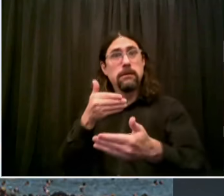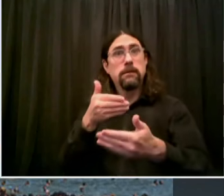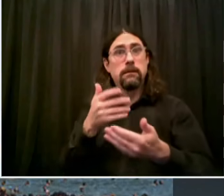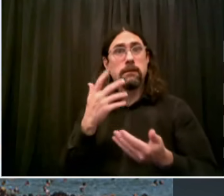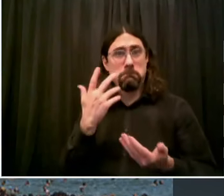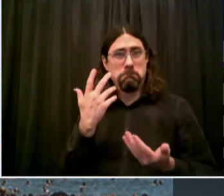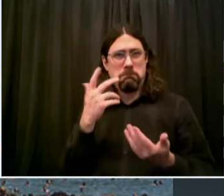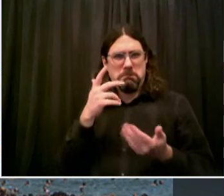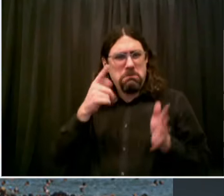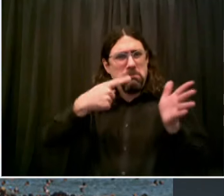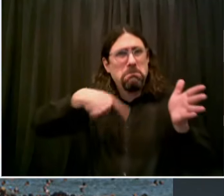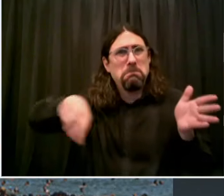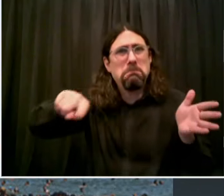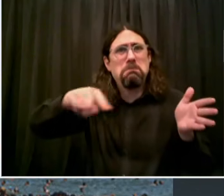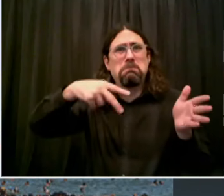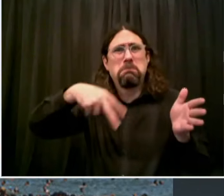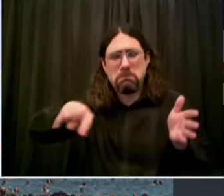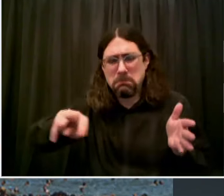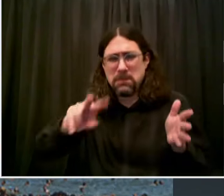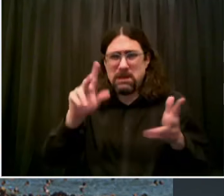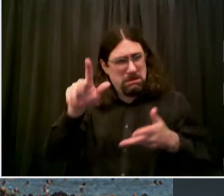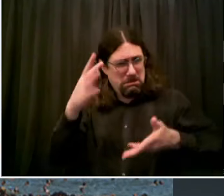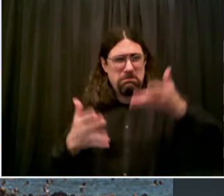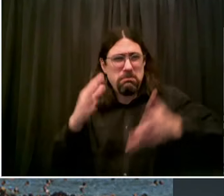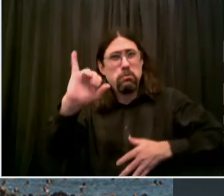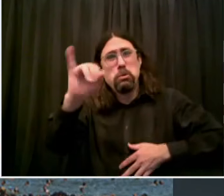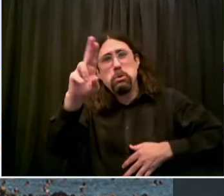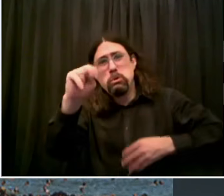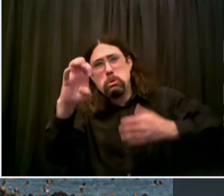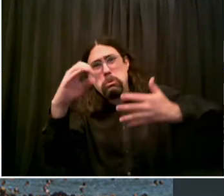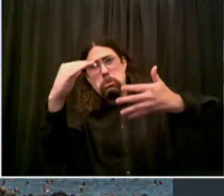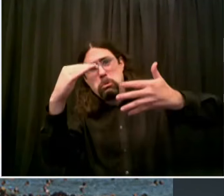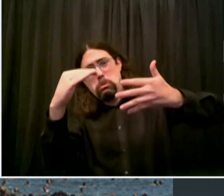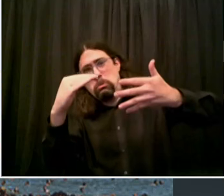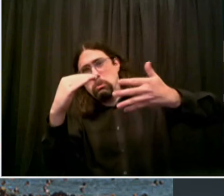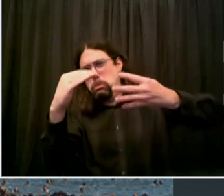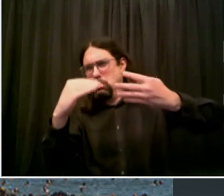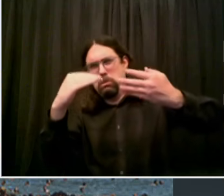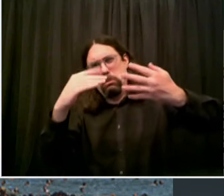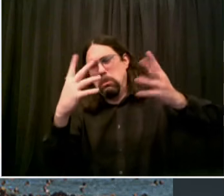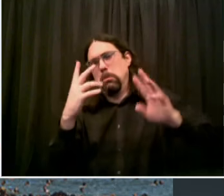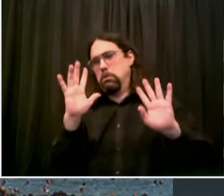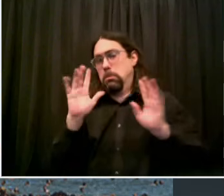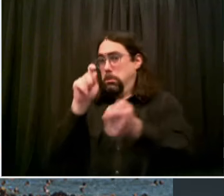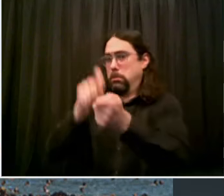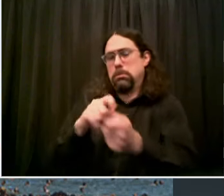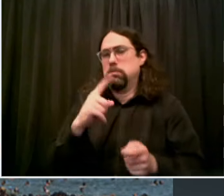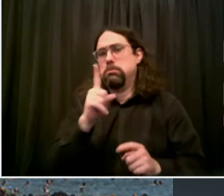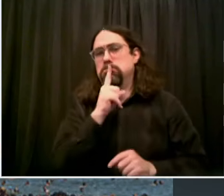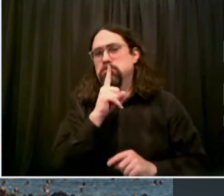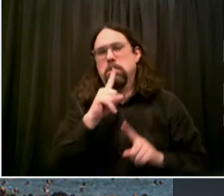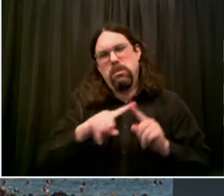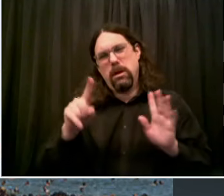GOING. I'VE NEVER RULED OUT THE POSSIBILITY OF BEACHES WILLING OPEN LATER IN THE SUMMER, BUT WE'RE